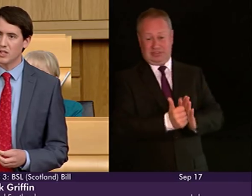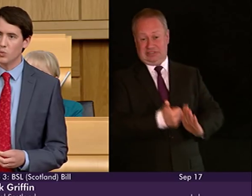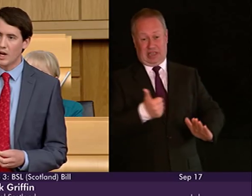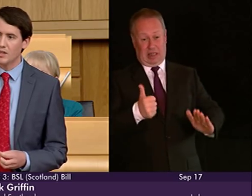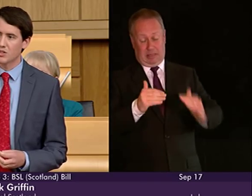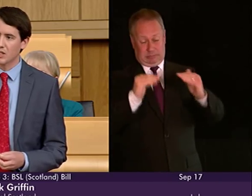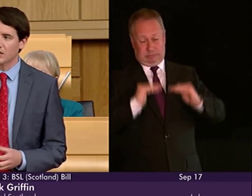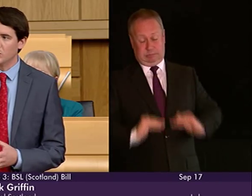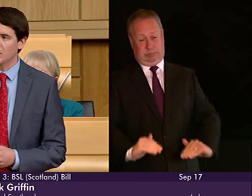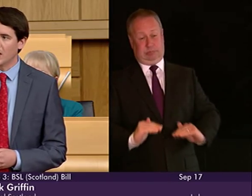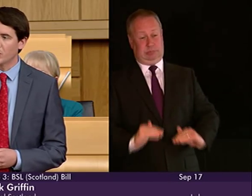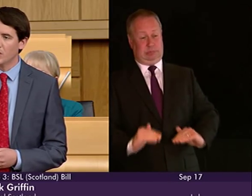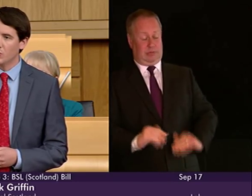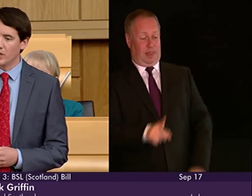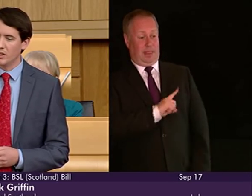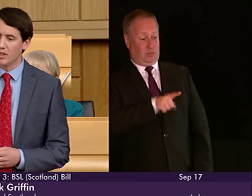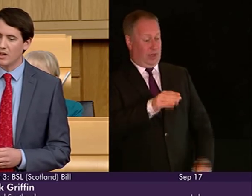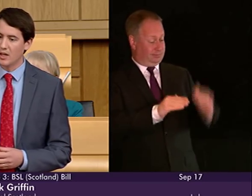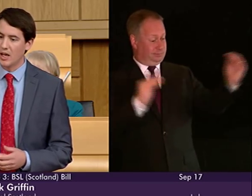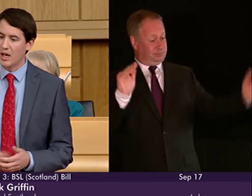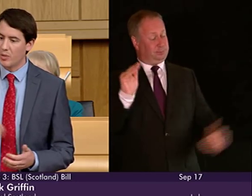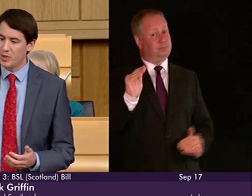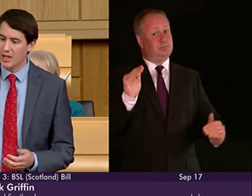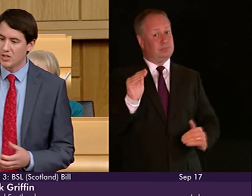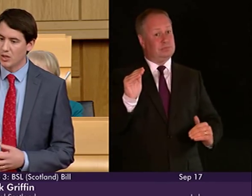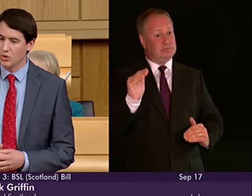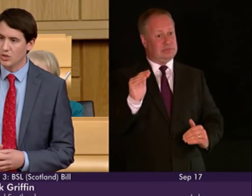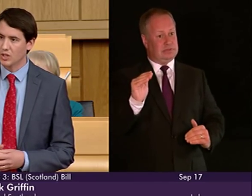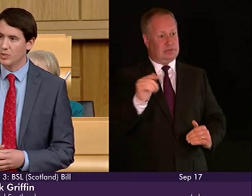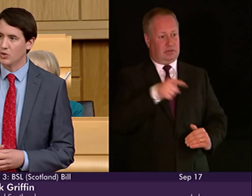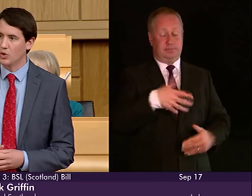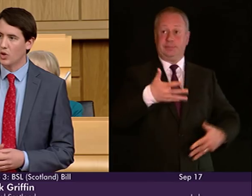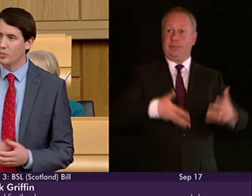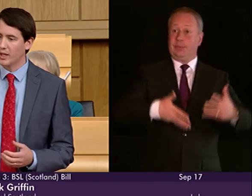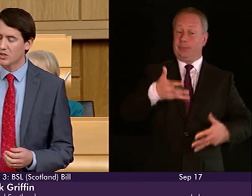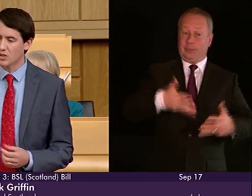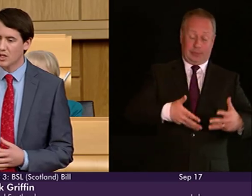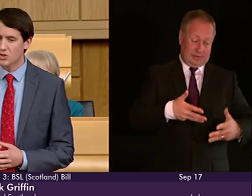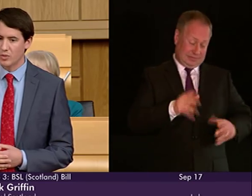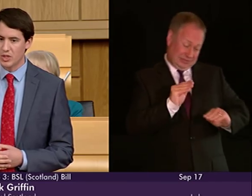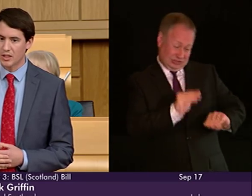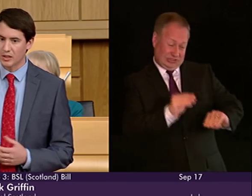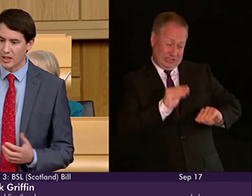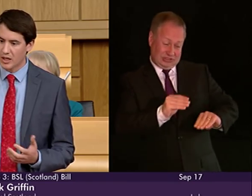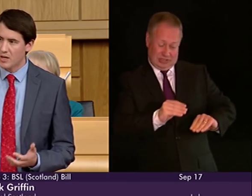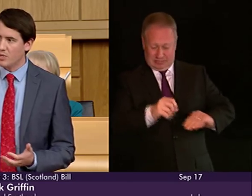to see why there is an attainment gap when a BSL user can be taught complex subjects such